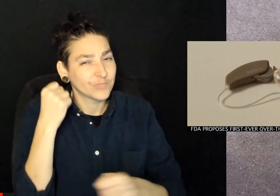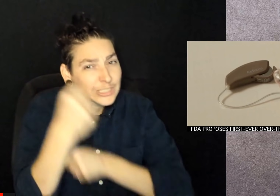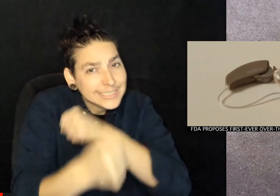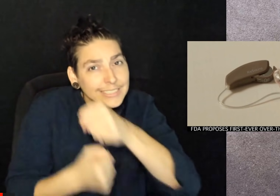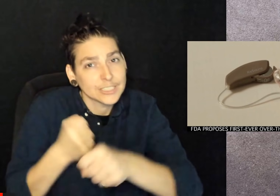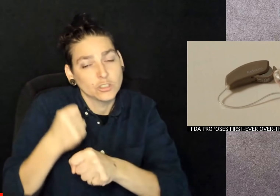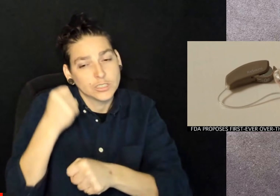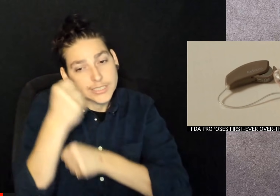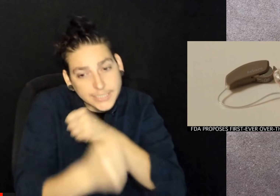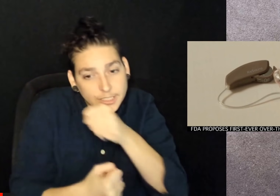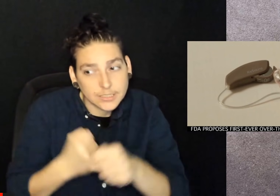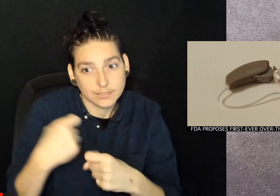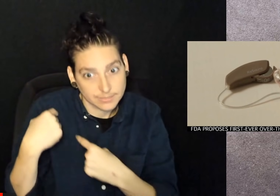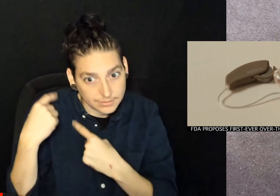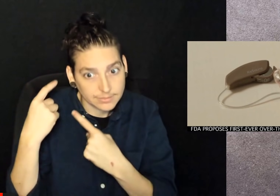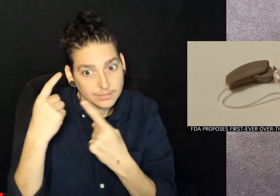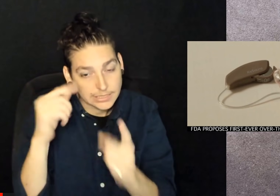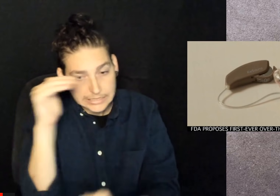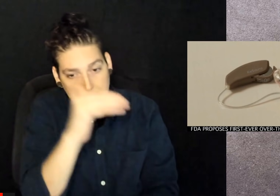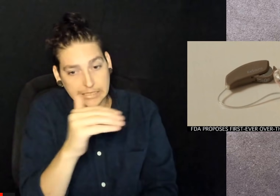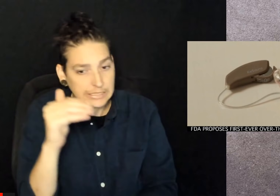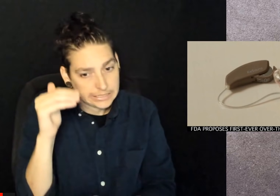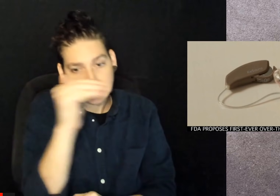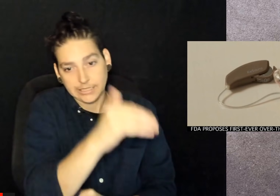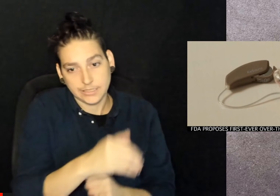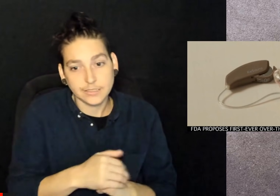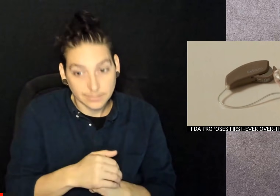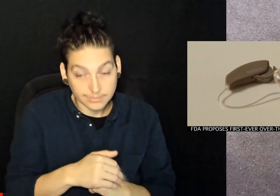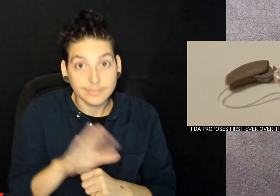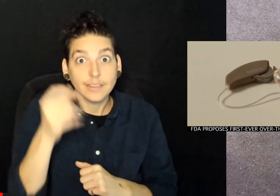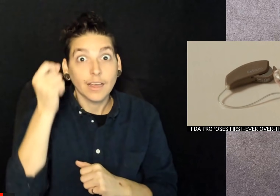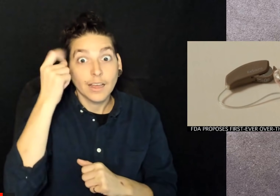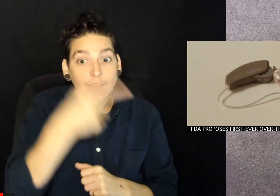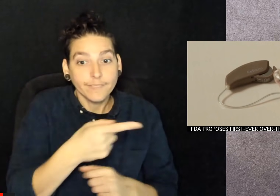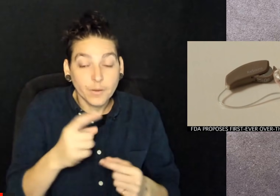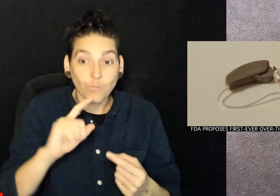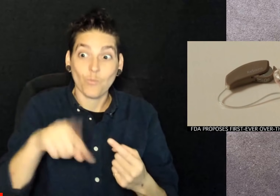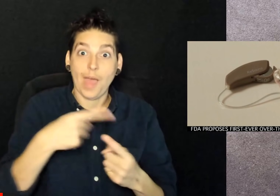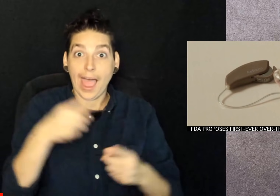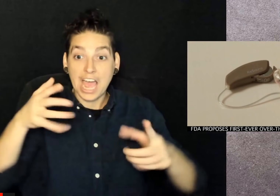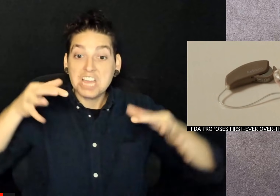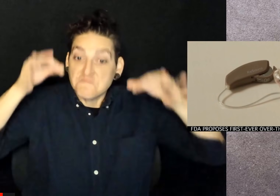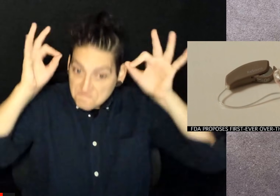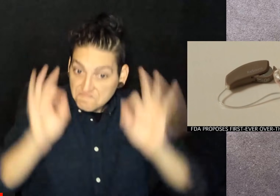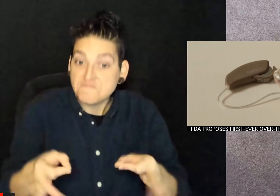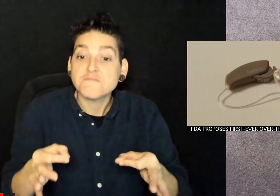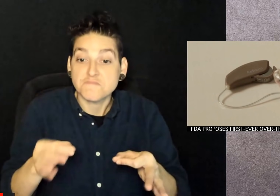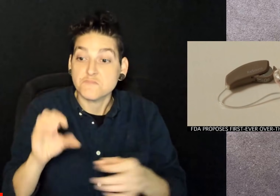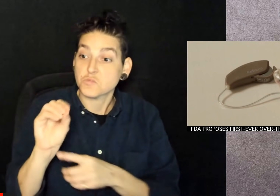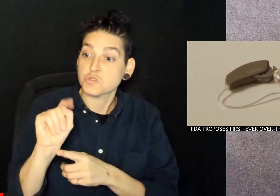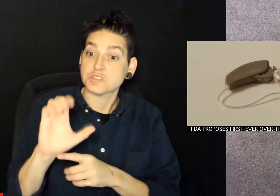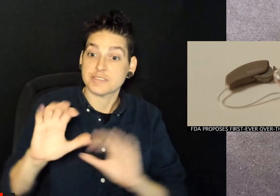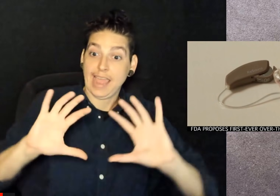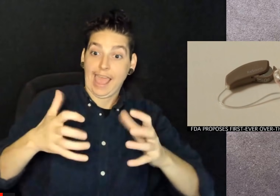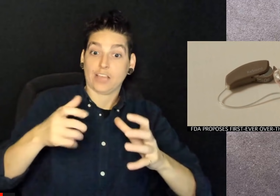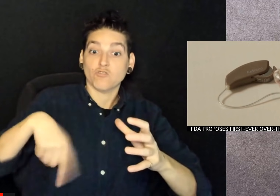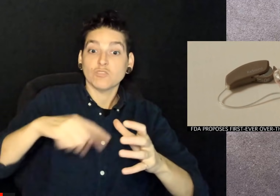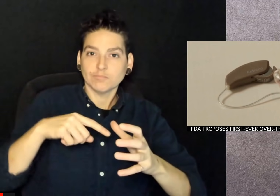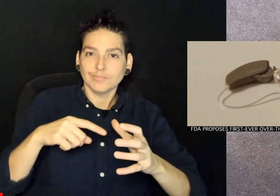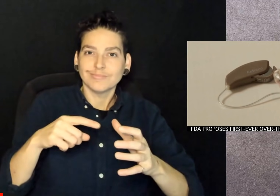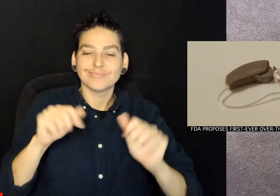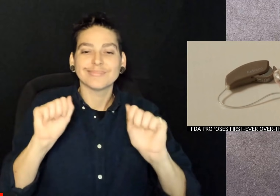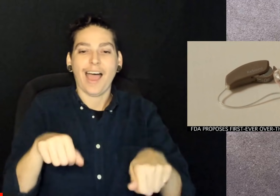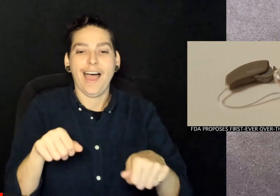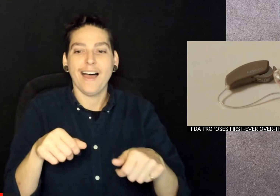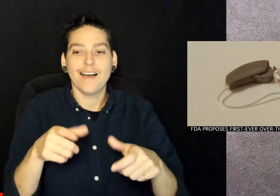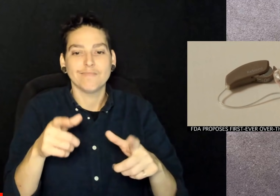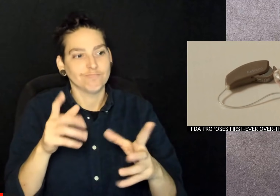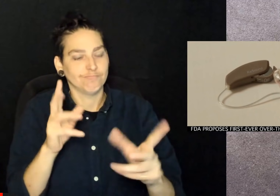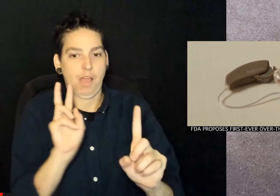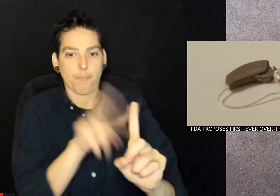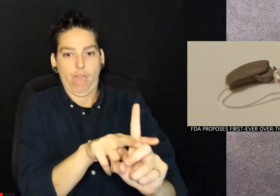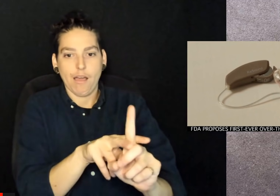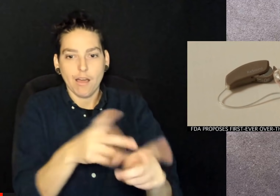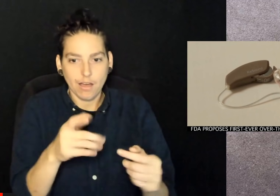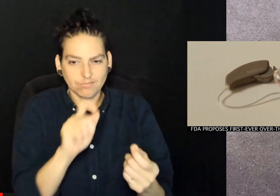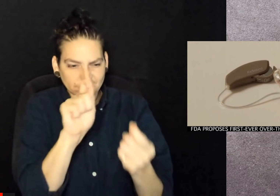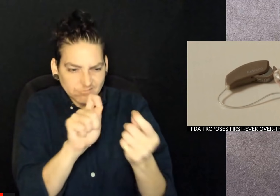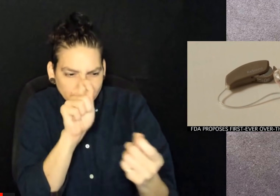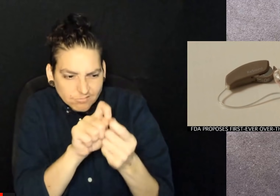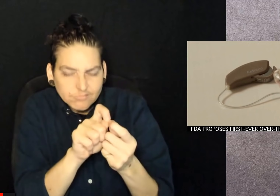years when finalized the OTC category would apply